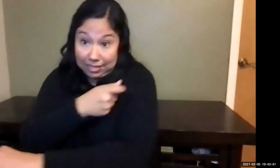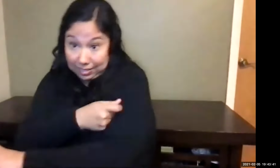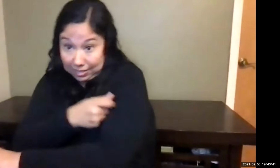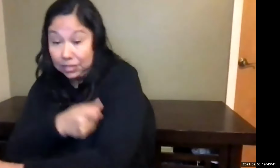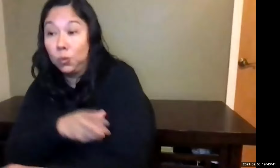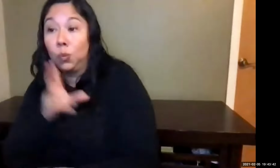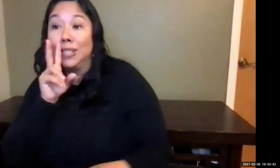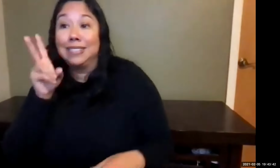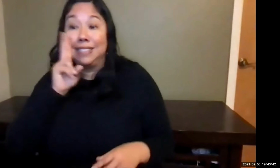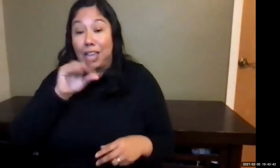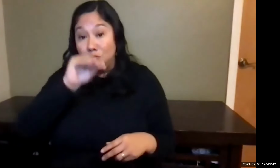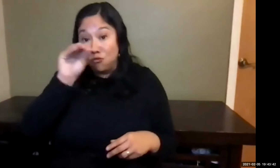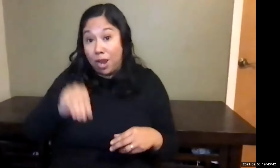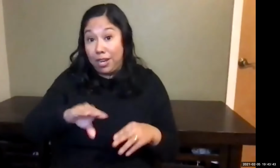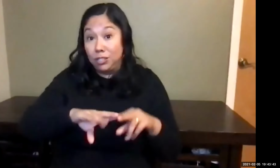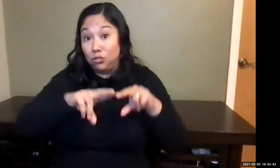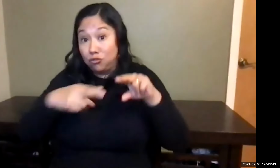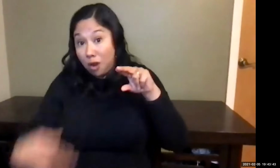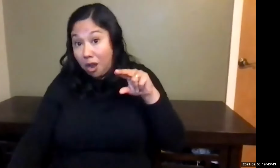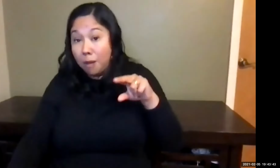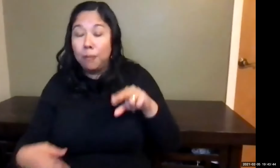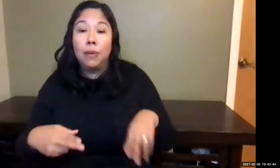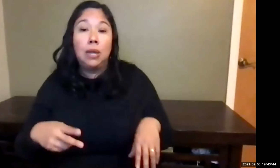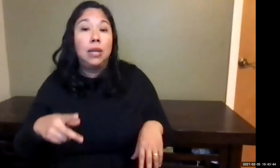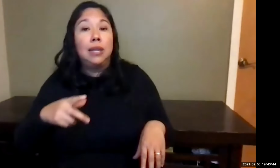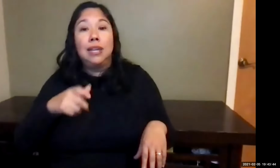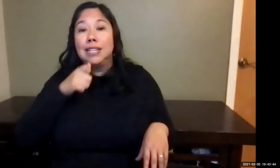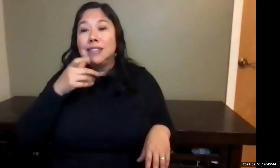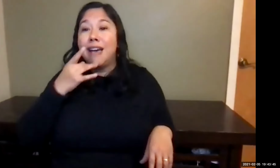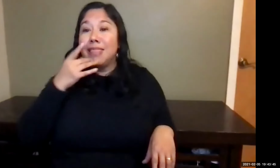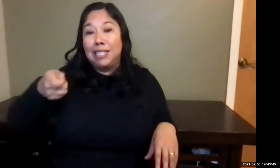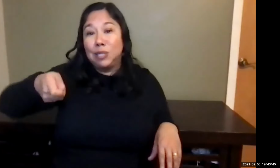It’s not necessarily a light switch, it’s more of a dimmer, right, where you’ll see